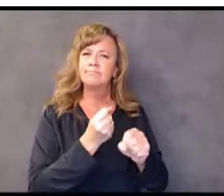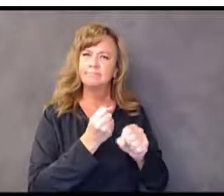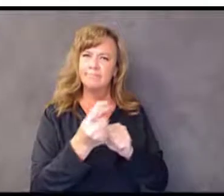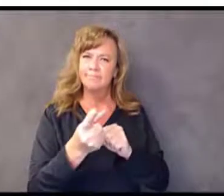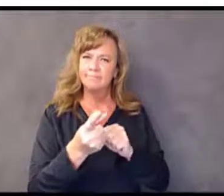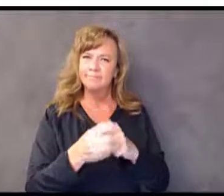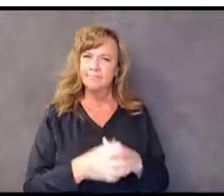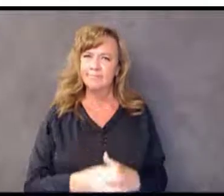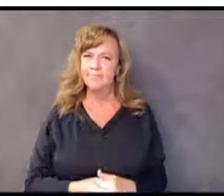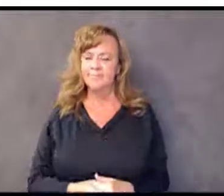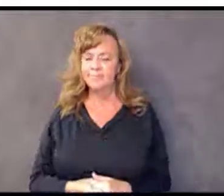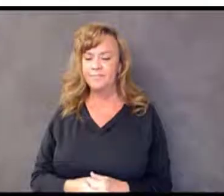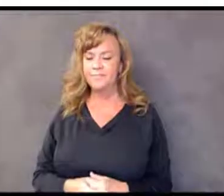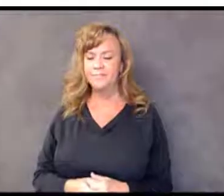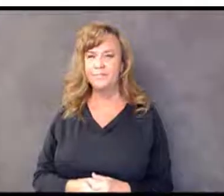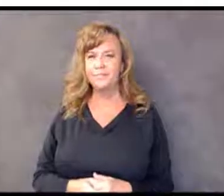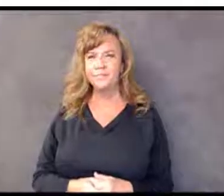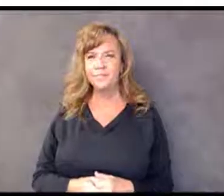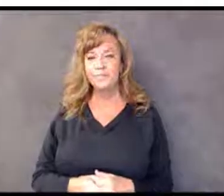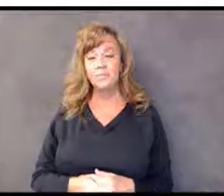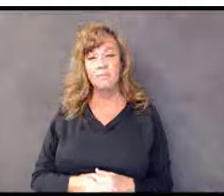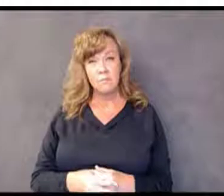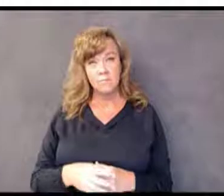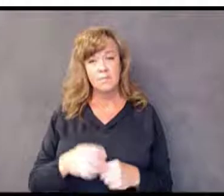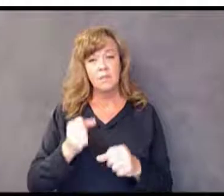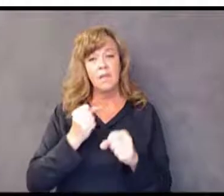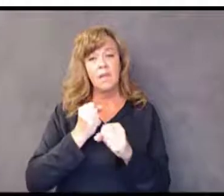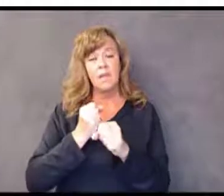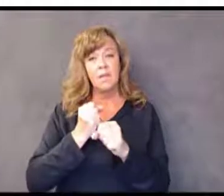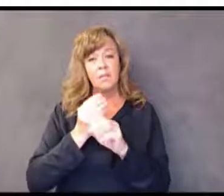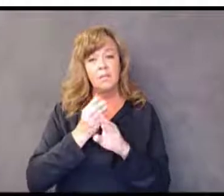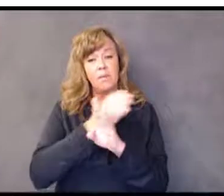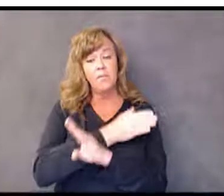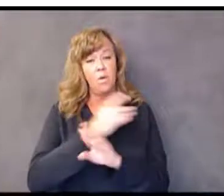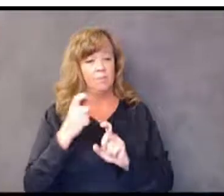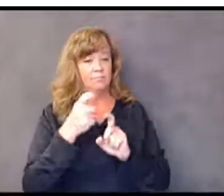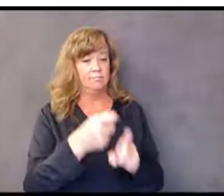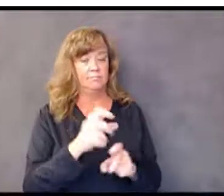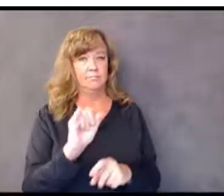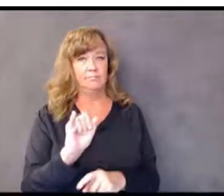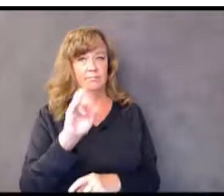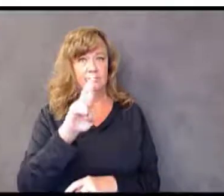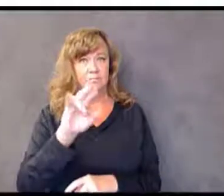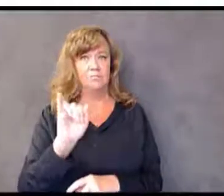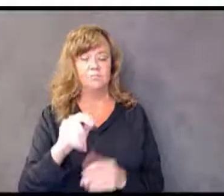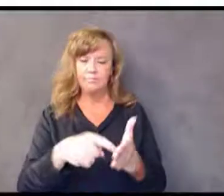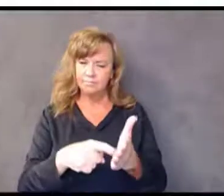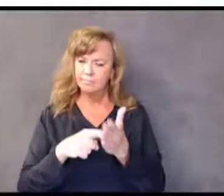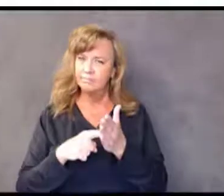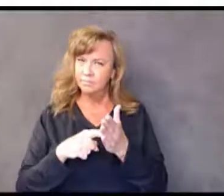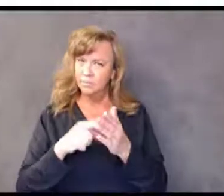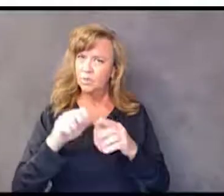Annual training prior to administration of the IRI is required for anyone who will administer